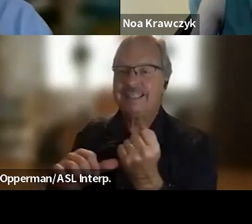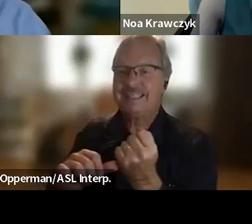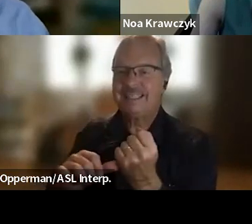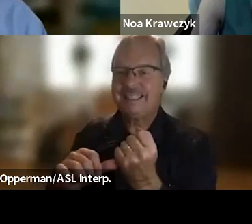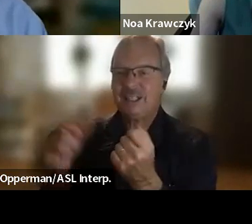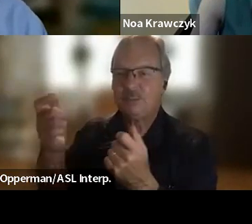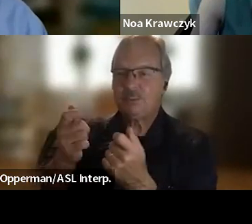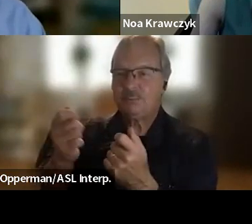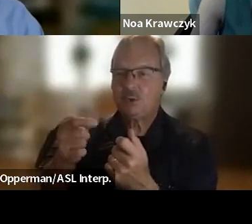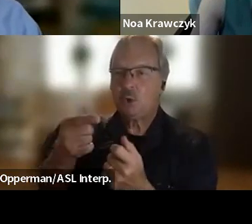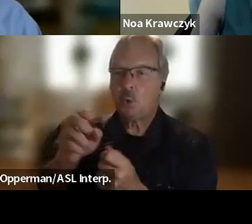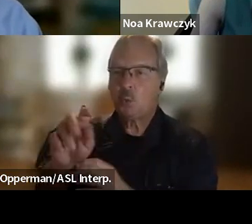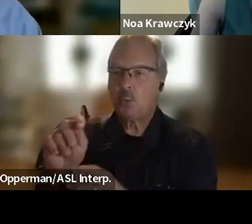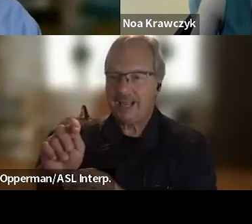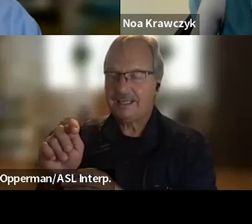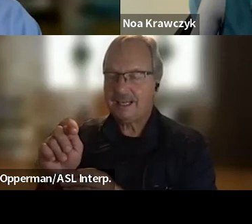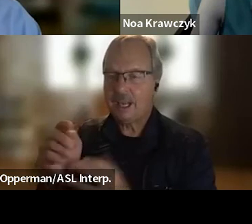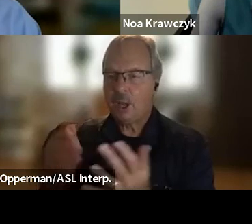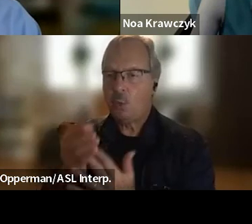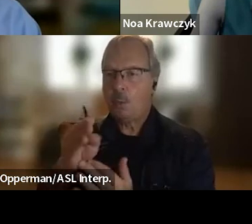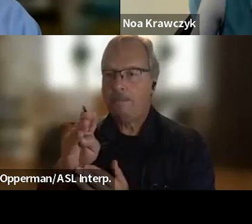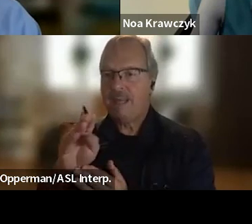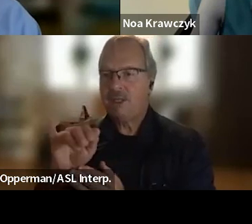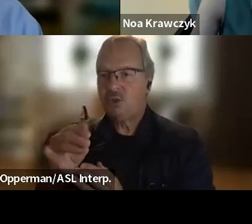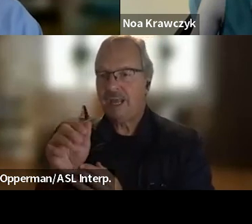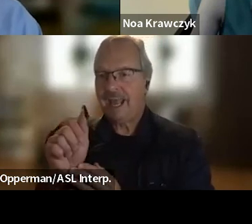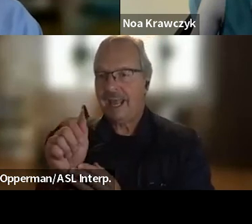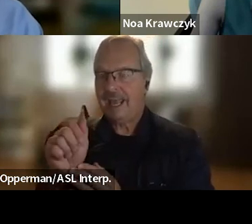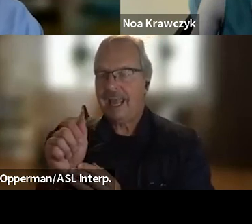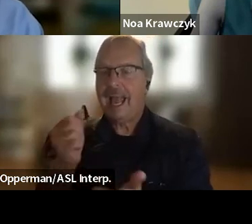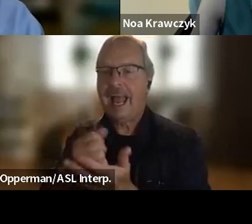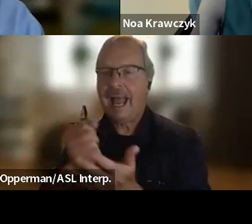that through BJA to help inform best practices around MAT.